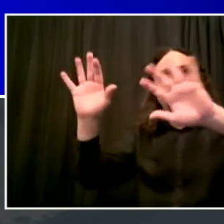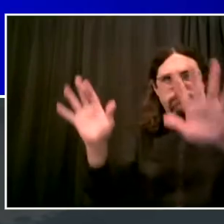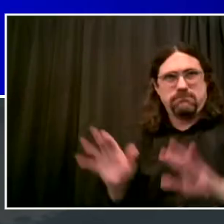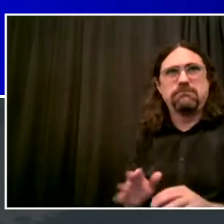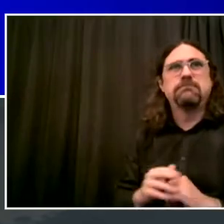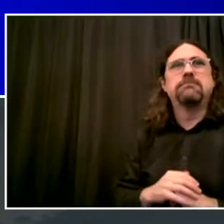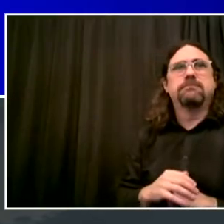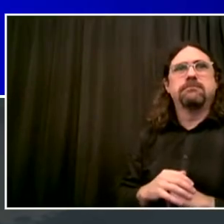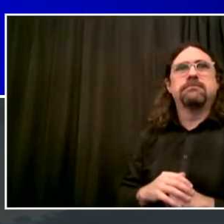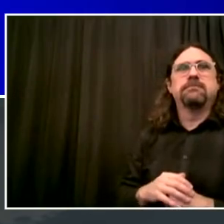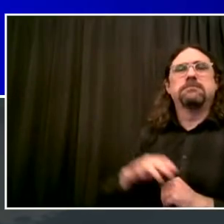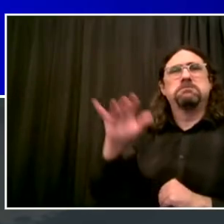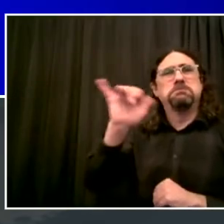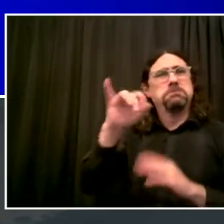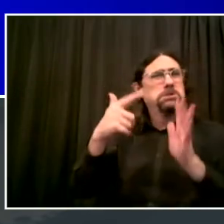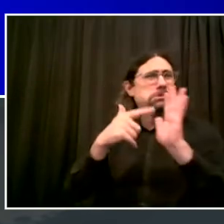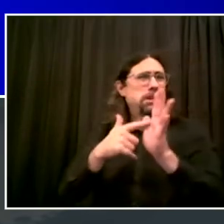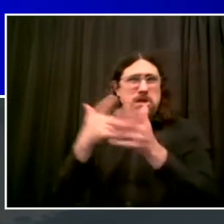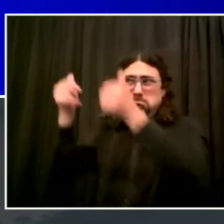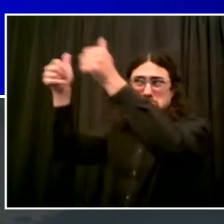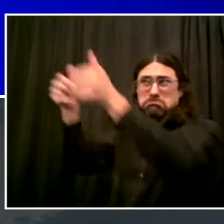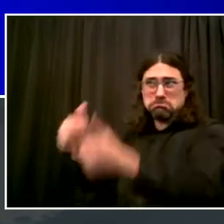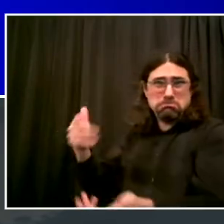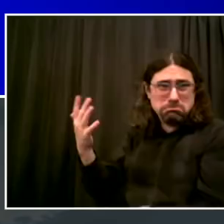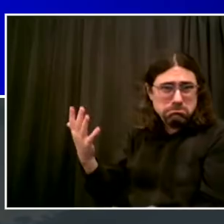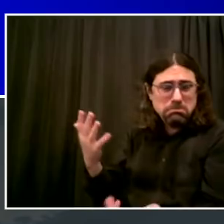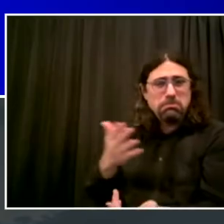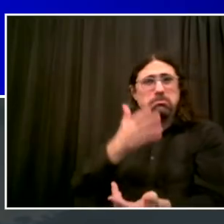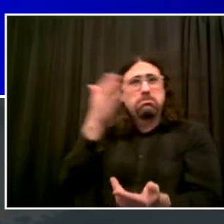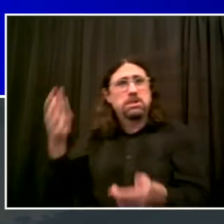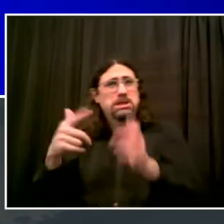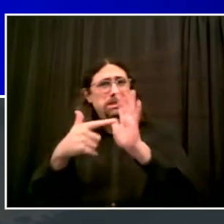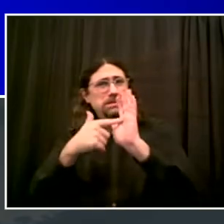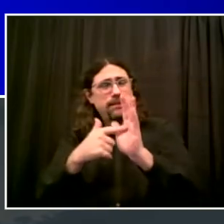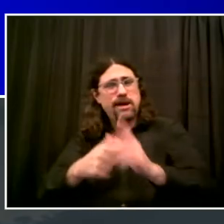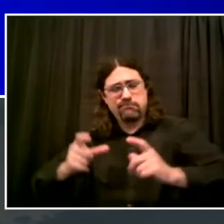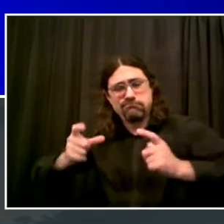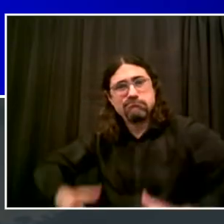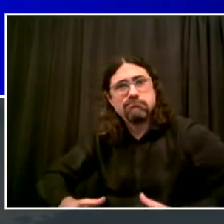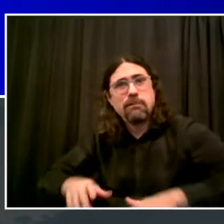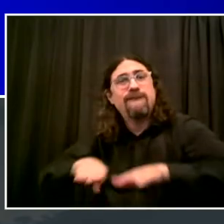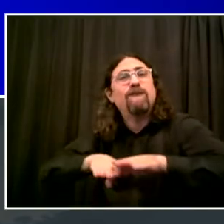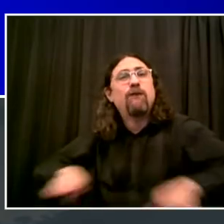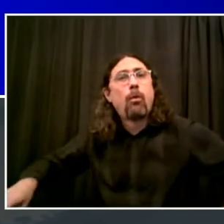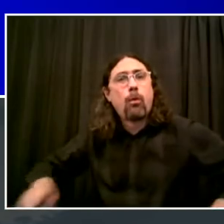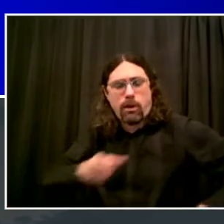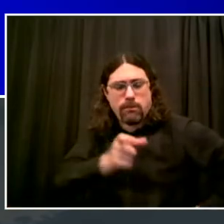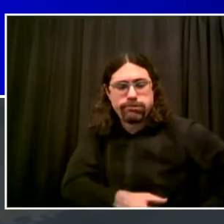MAKE CONSTANT UPDAS TEAND MAKE SURE THERE ARE SOCIAL DISTANCE MARKERS AROUND.